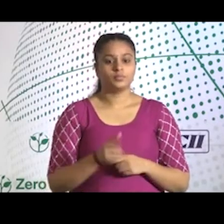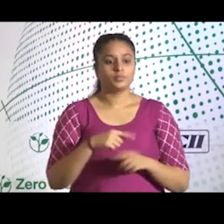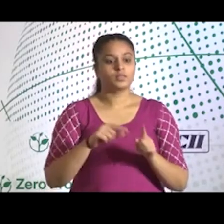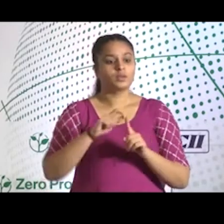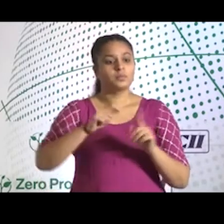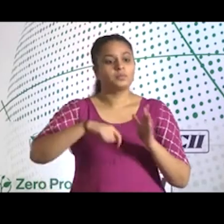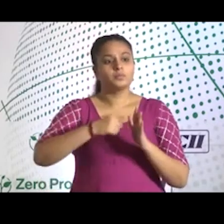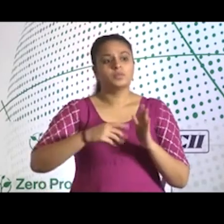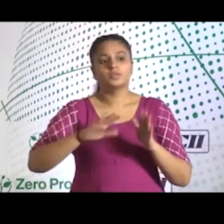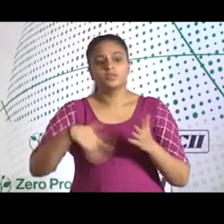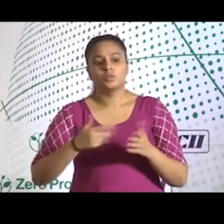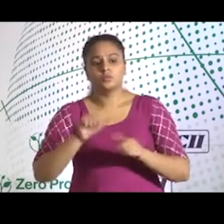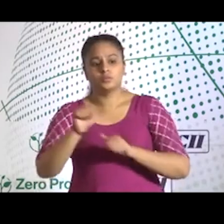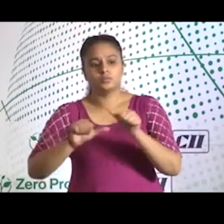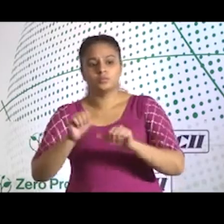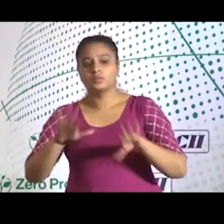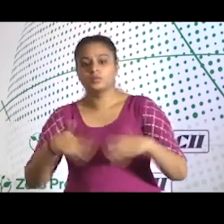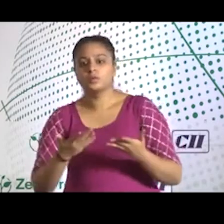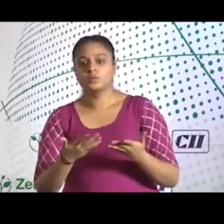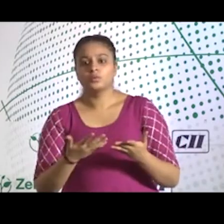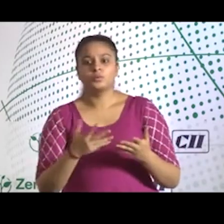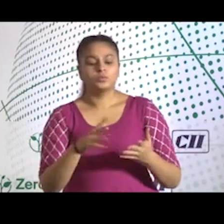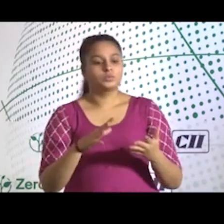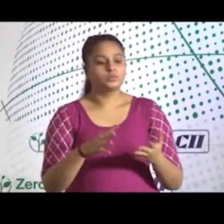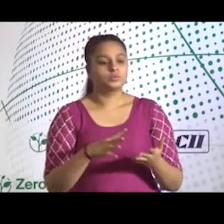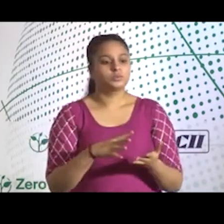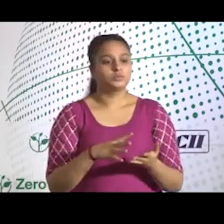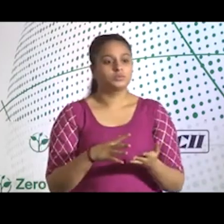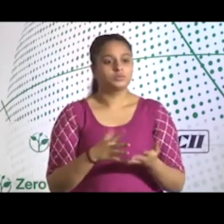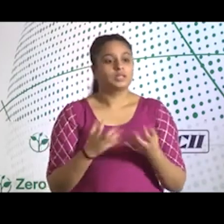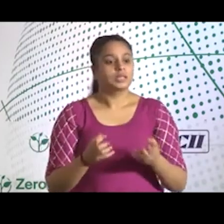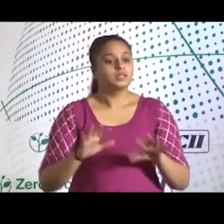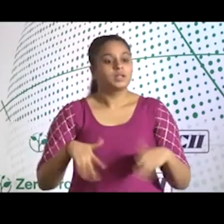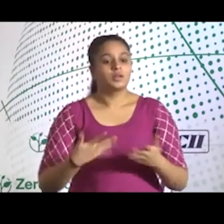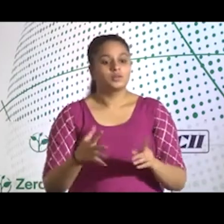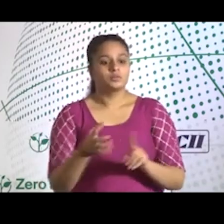How do you how do you get all this together, say, for example, in Google?